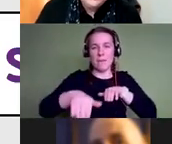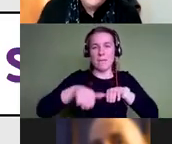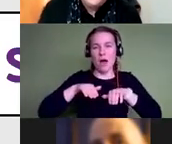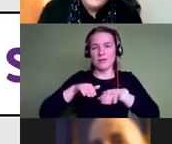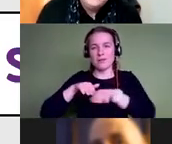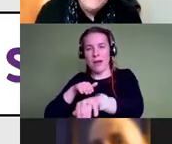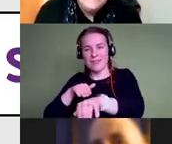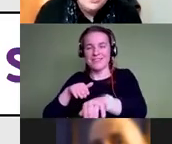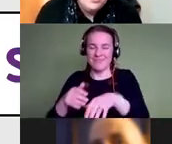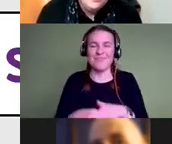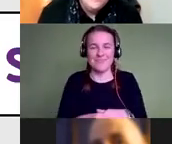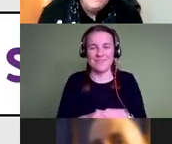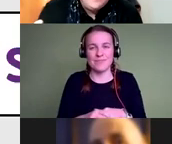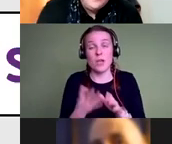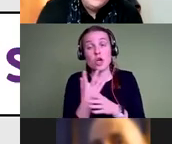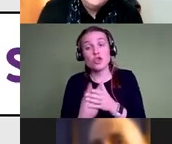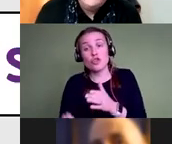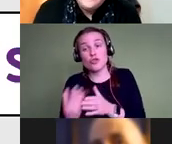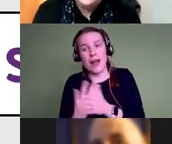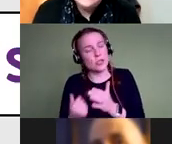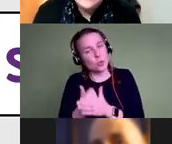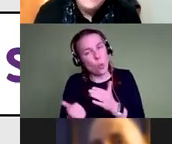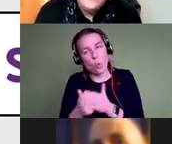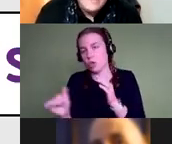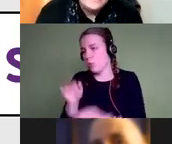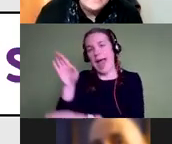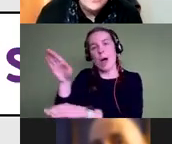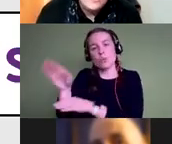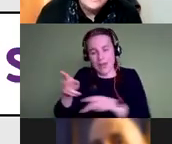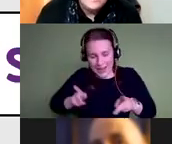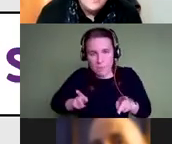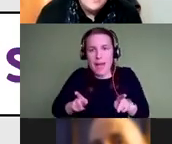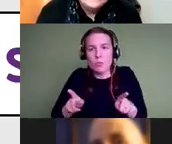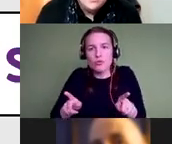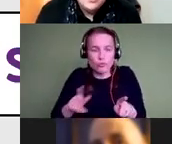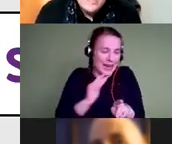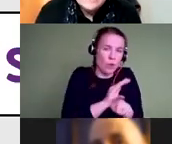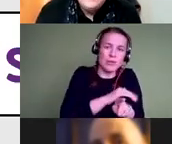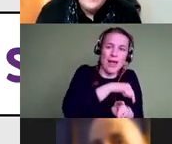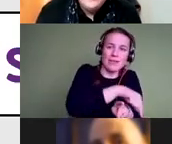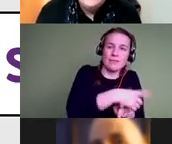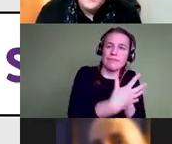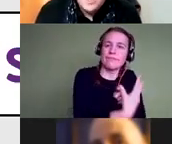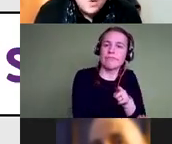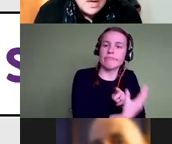contrast. For two wheelchairs to to pass a passionate B 1800 nm – 200 m wide. If that is not